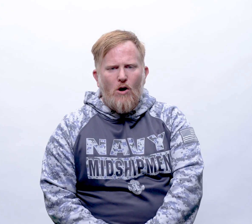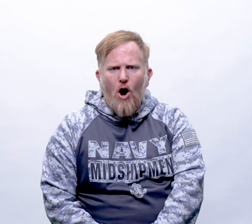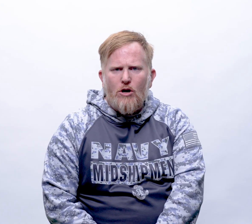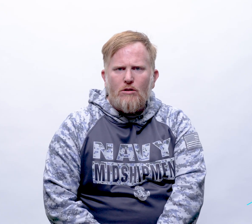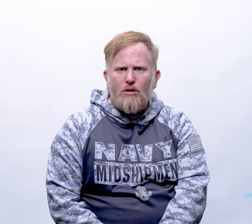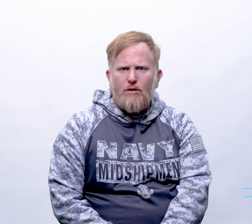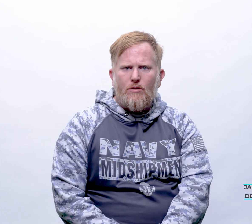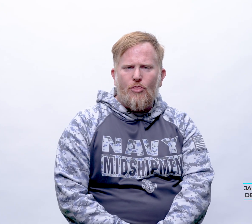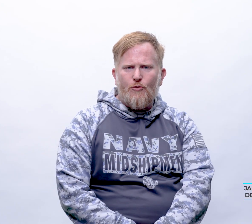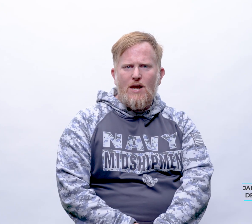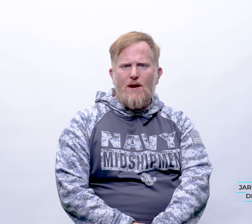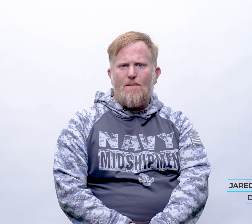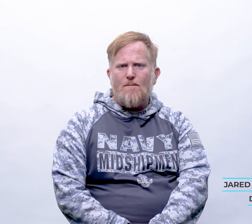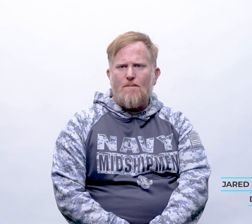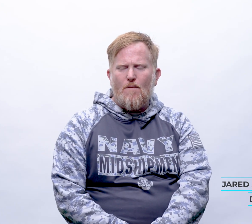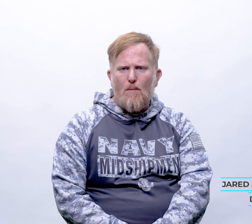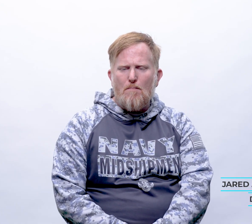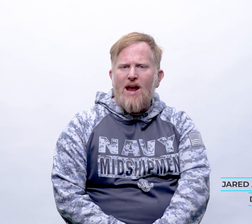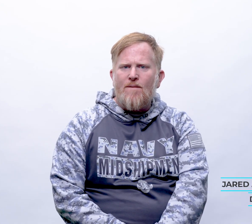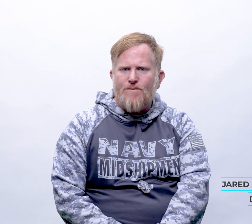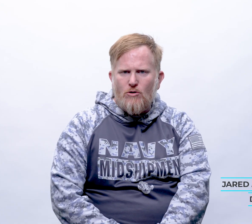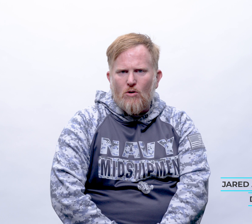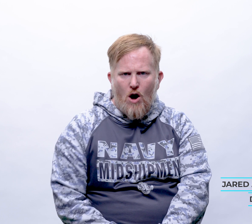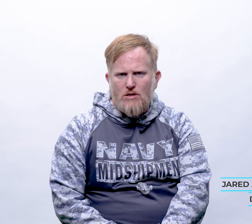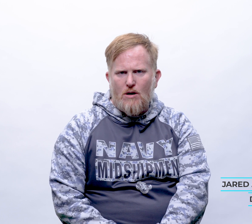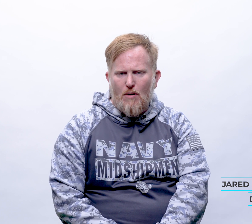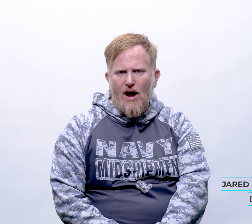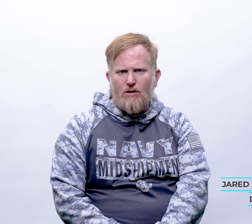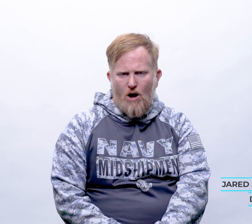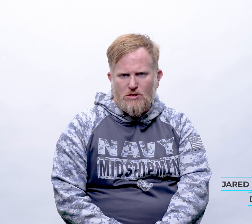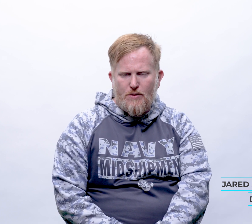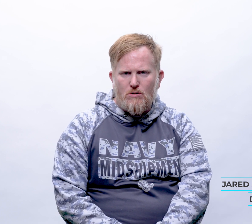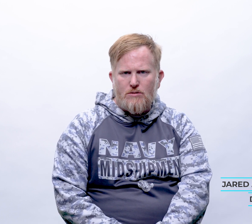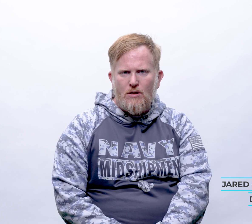There are three main federal laws that apply to hospitals.